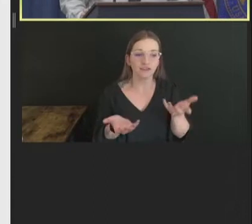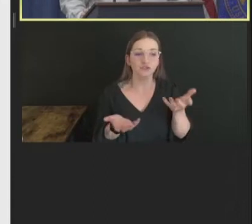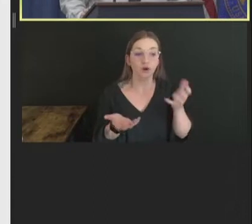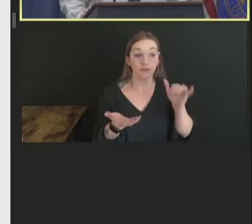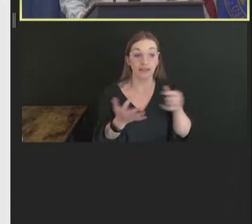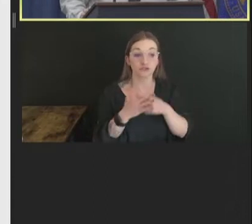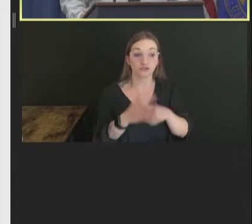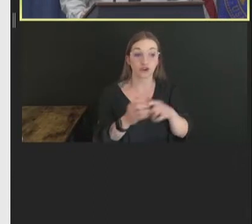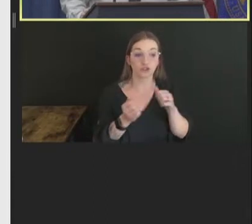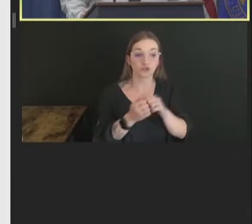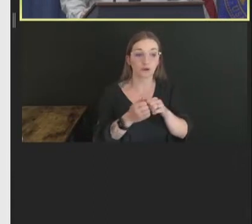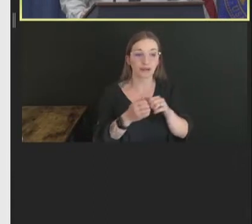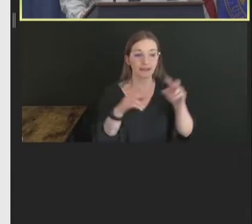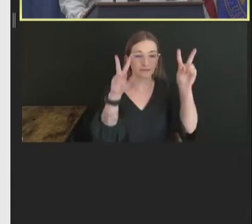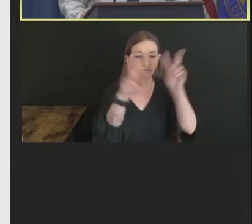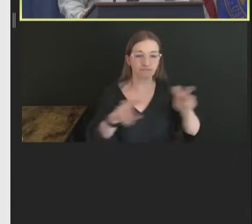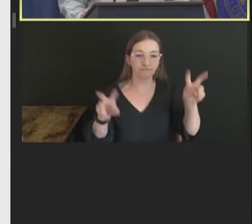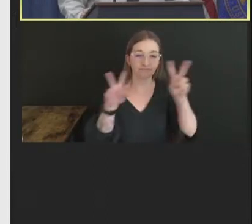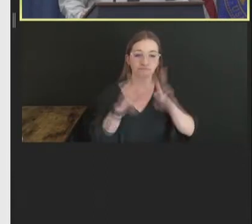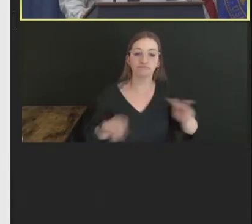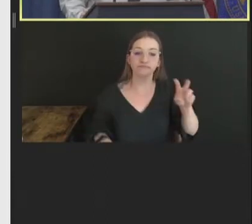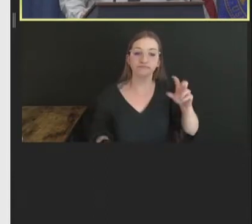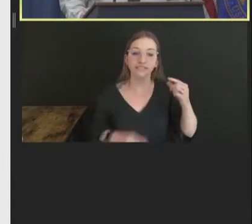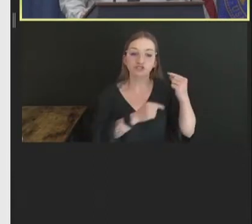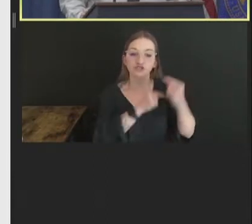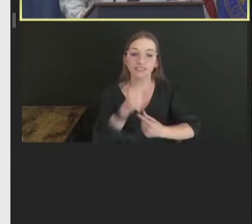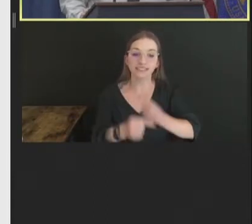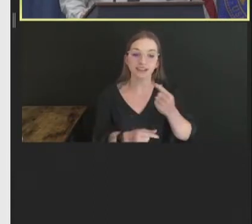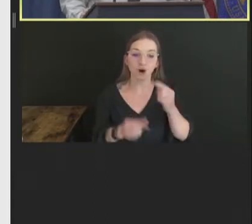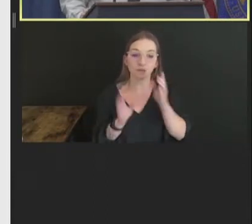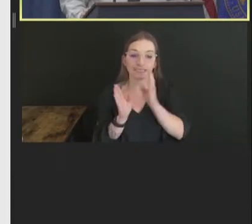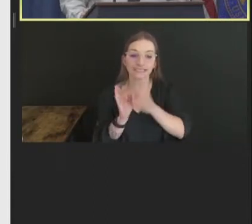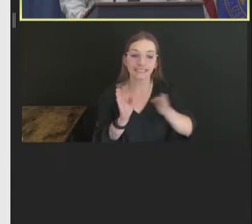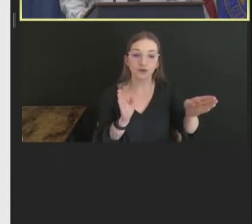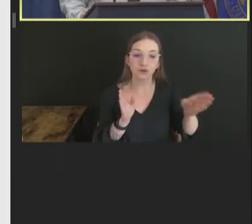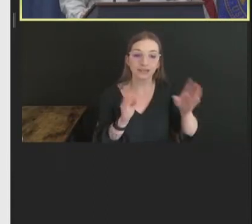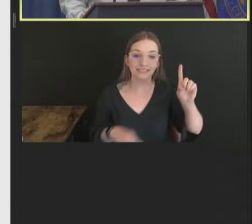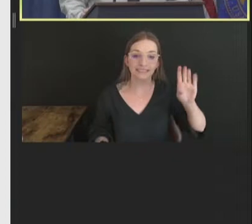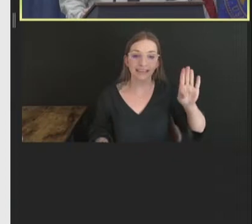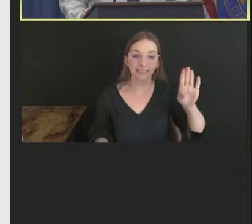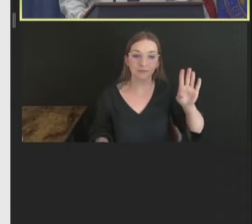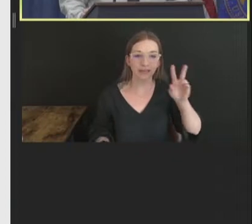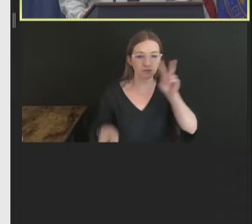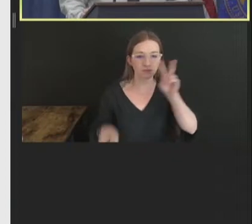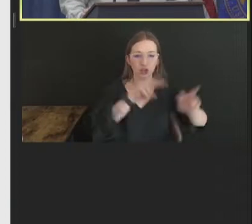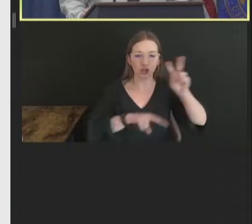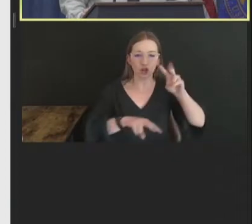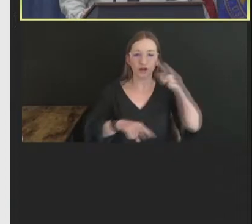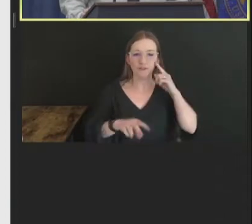genomic sequence databases, looking for variants of concern, that have mutations in different areas